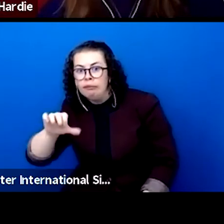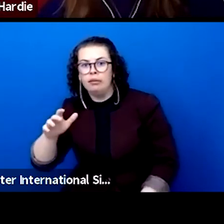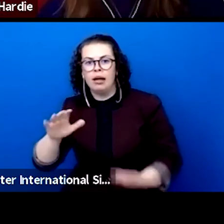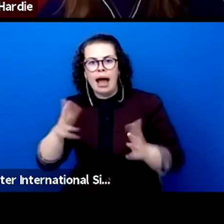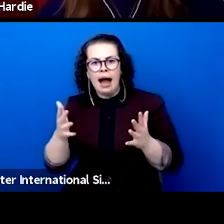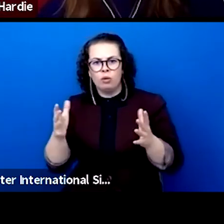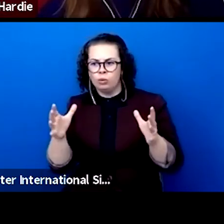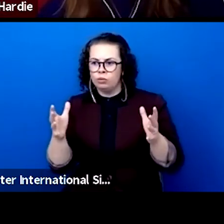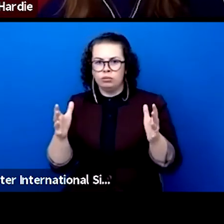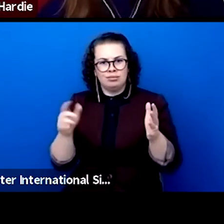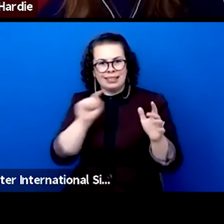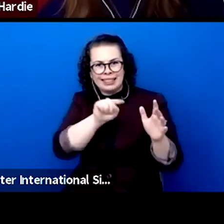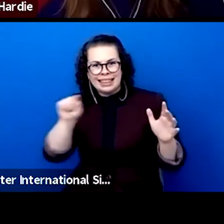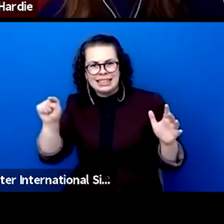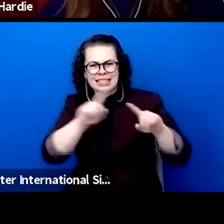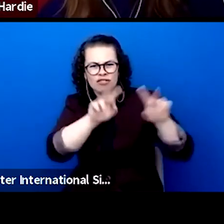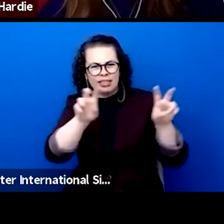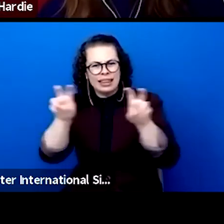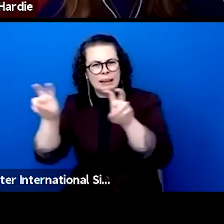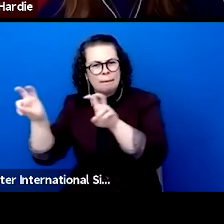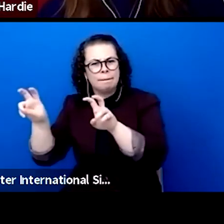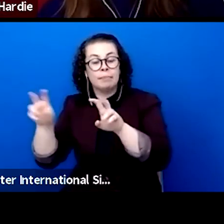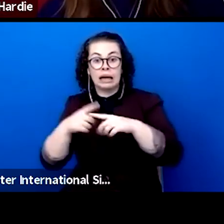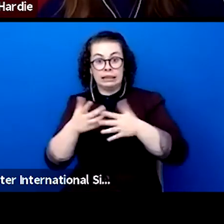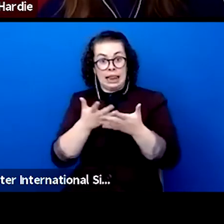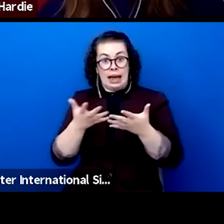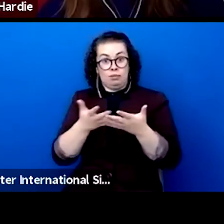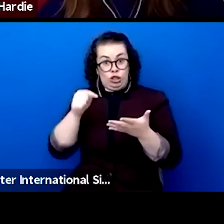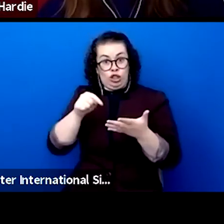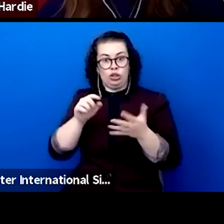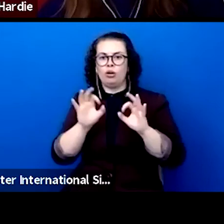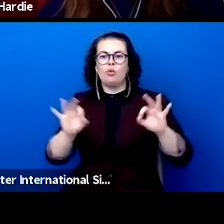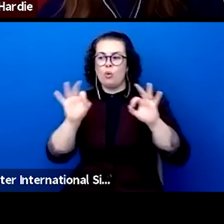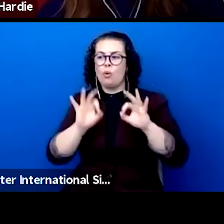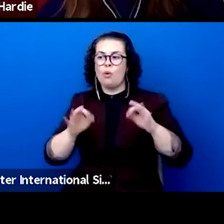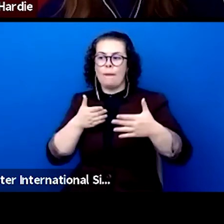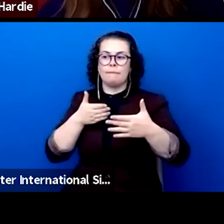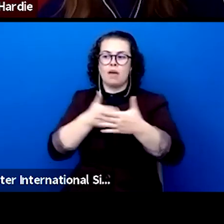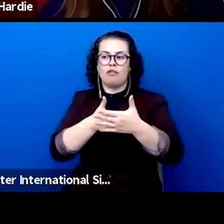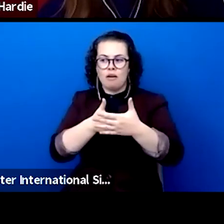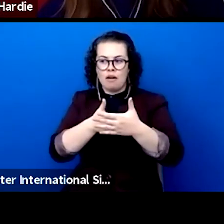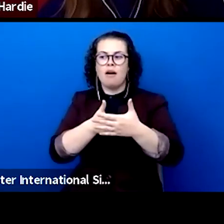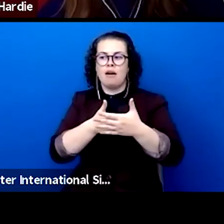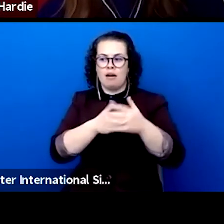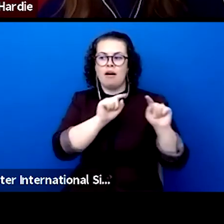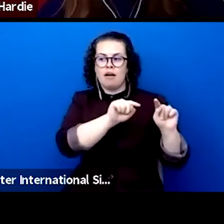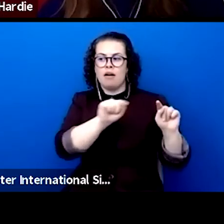the languages which have no barriers, only by the one language. So there are many